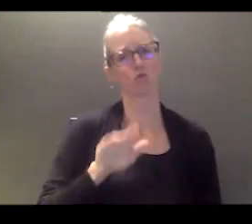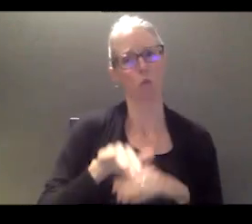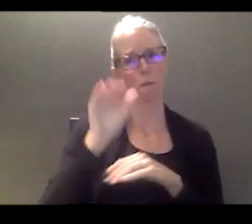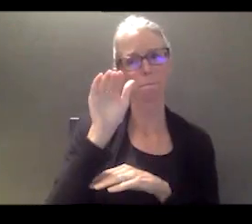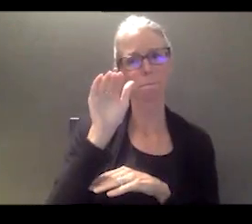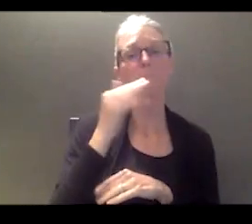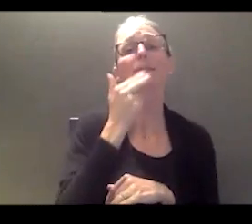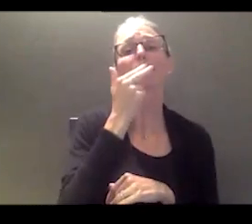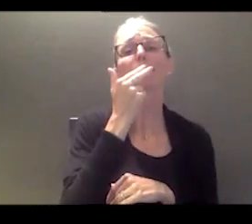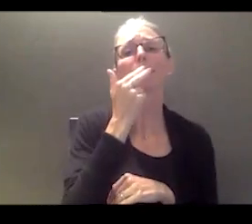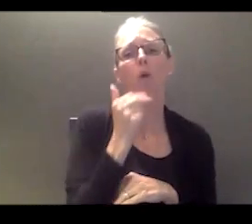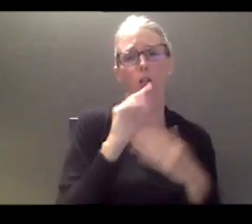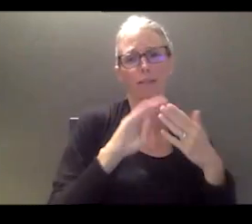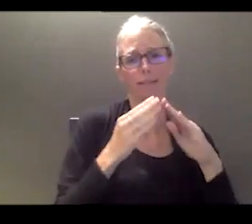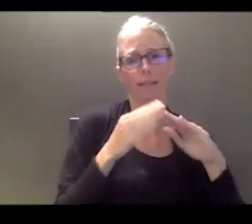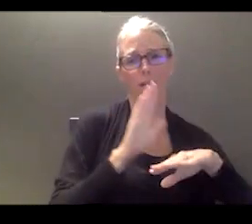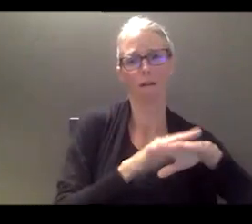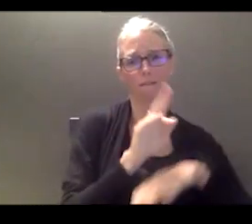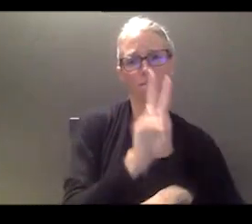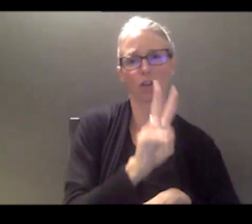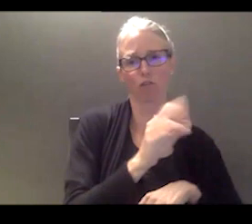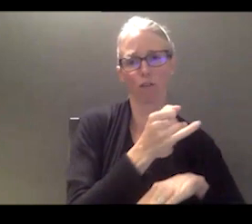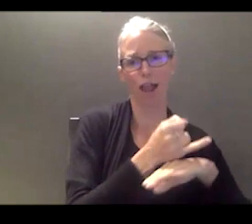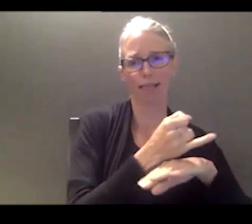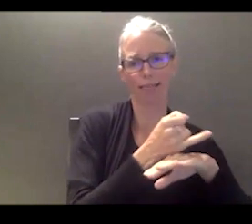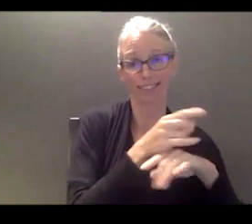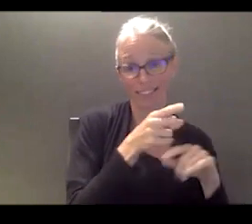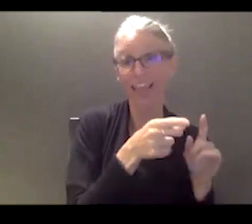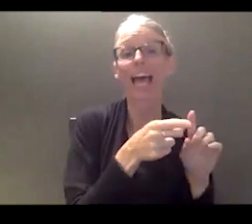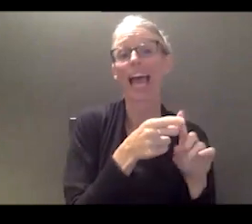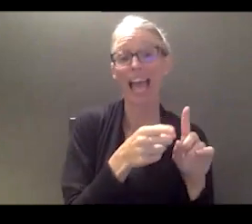So accessibility in the seventys and early eighties is much different back then than what it is today.